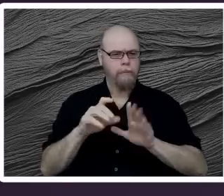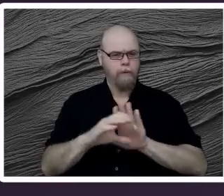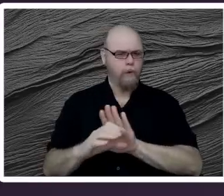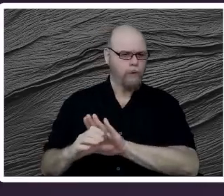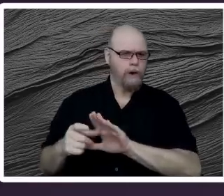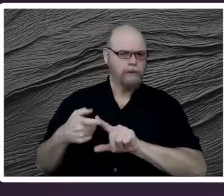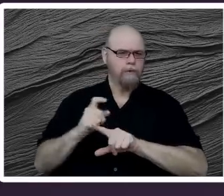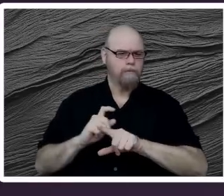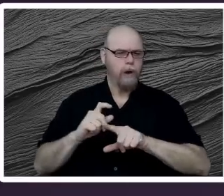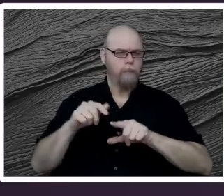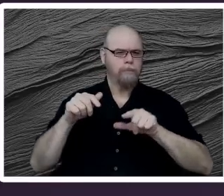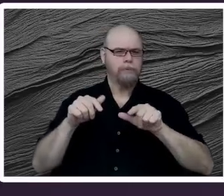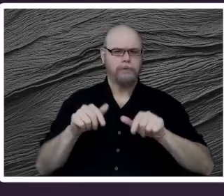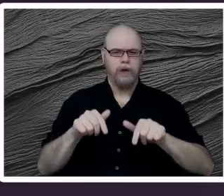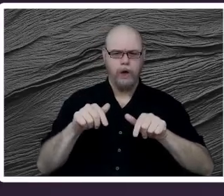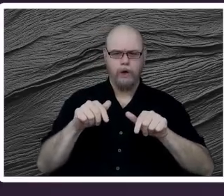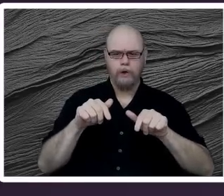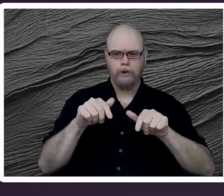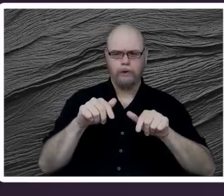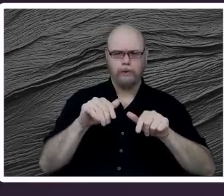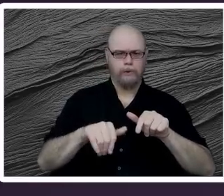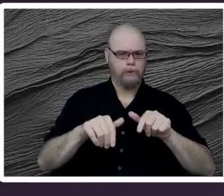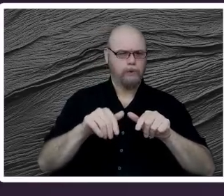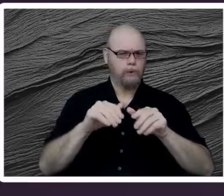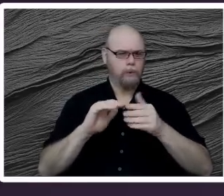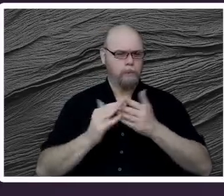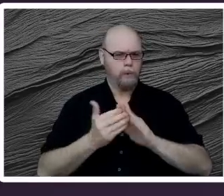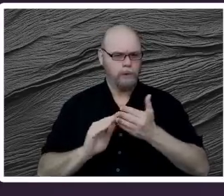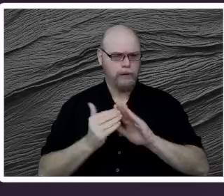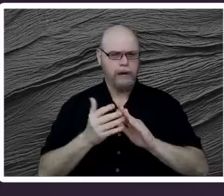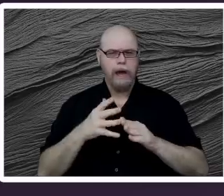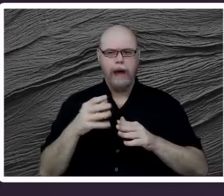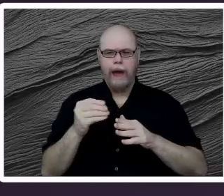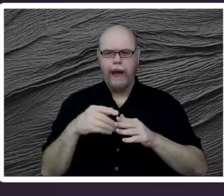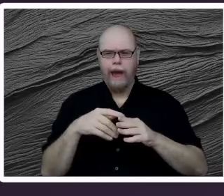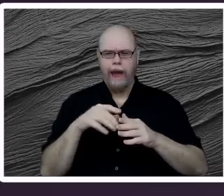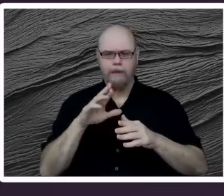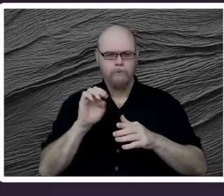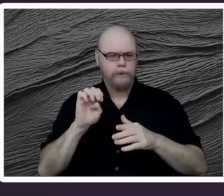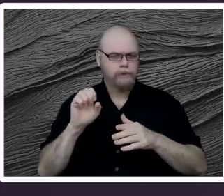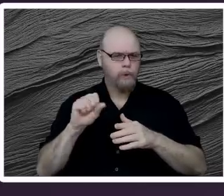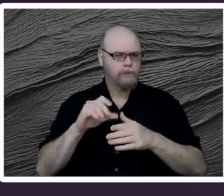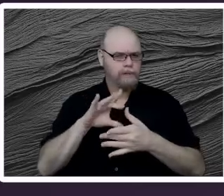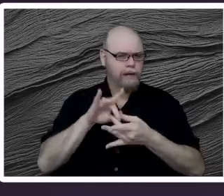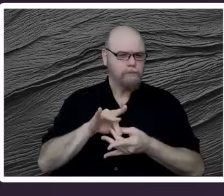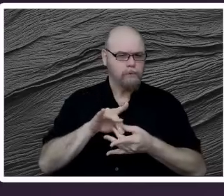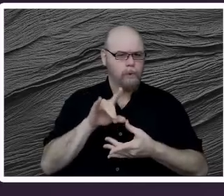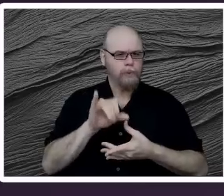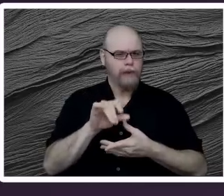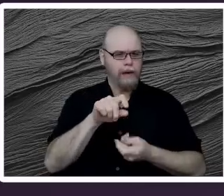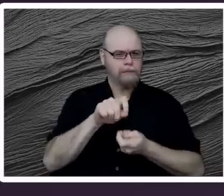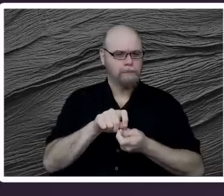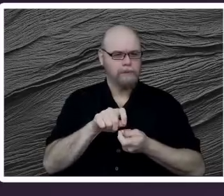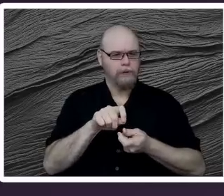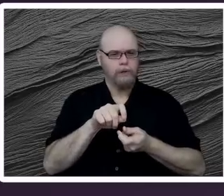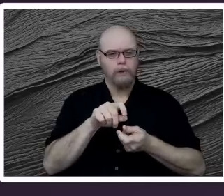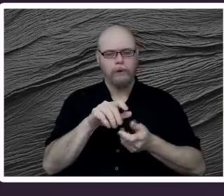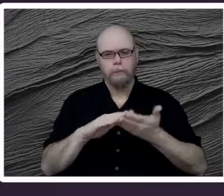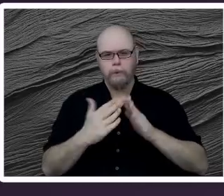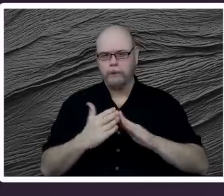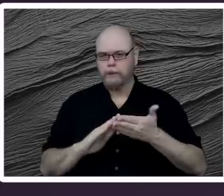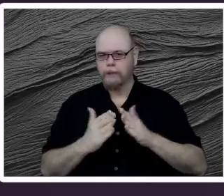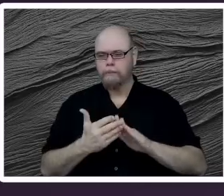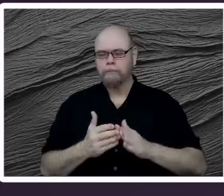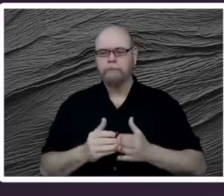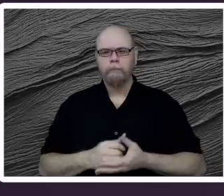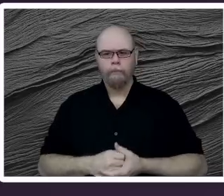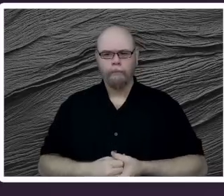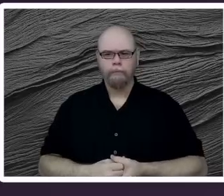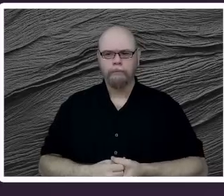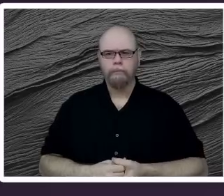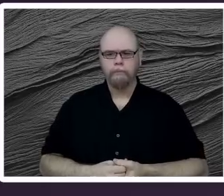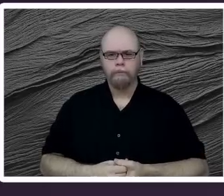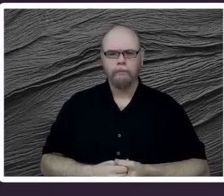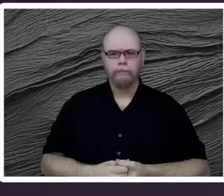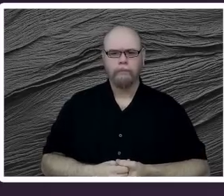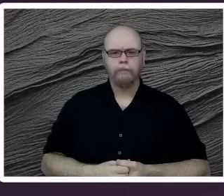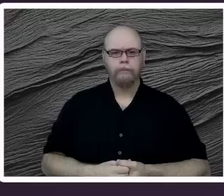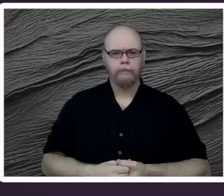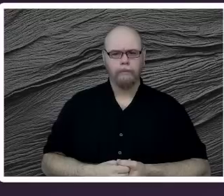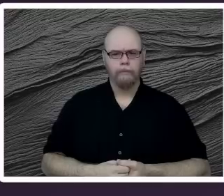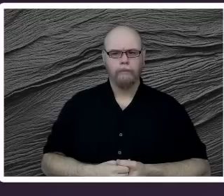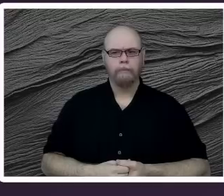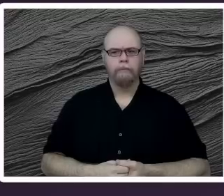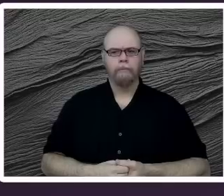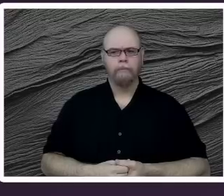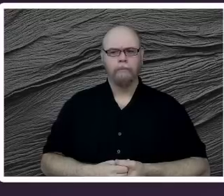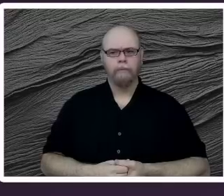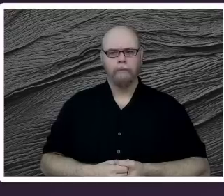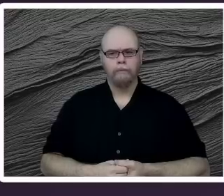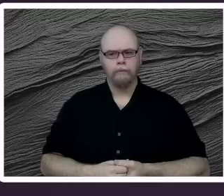that tie into that particular community's work and also current resources for voting. Now I'd like to